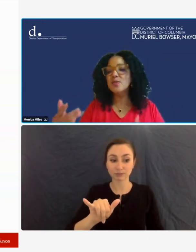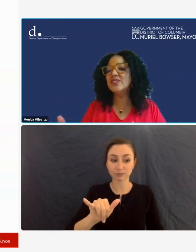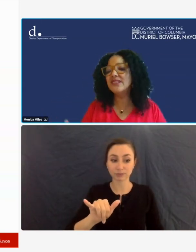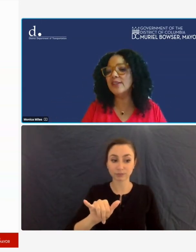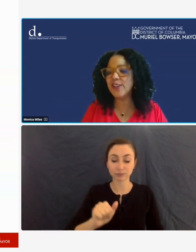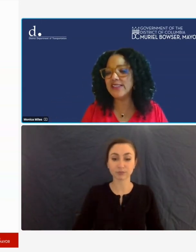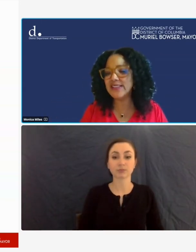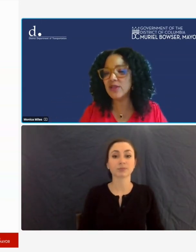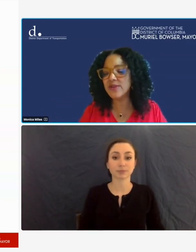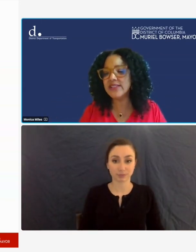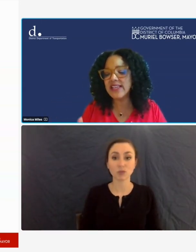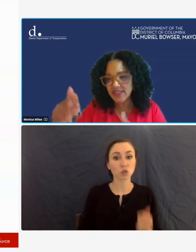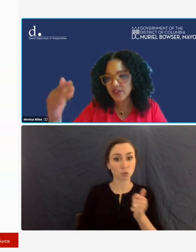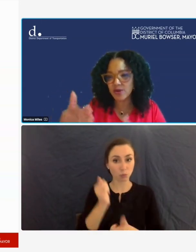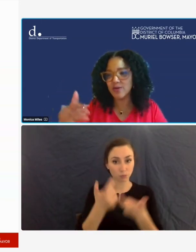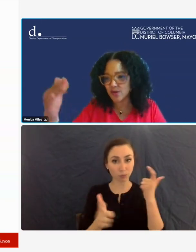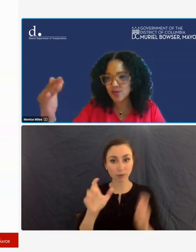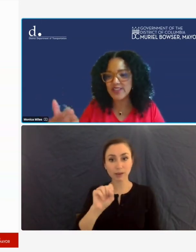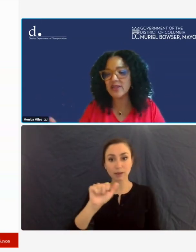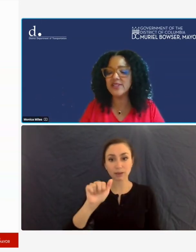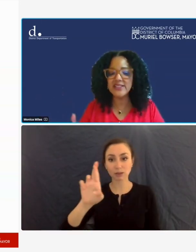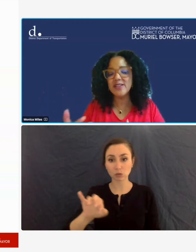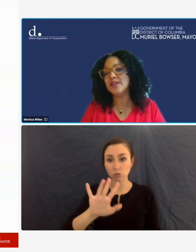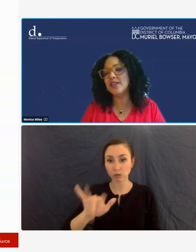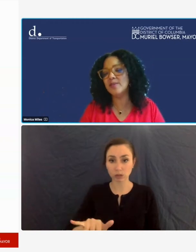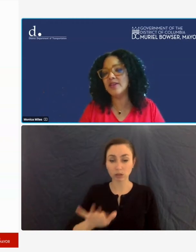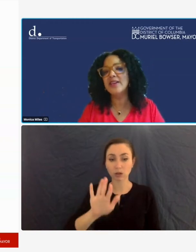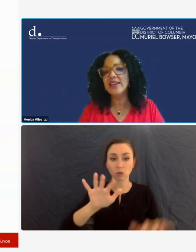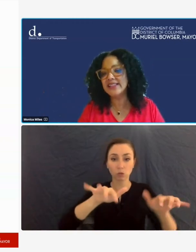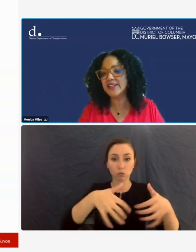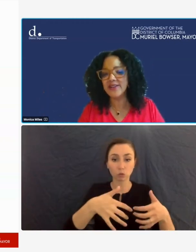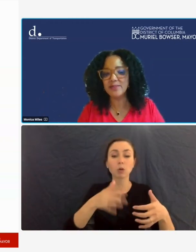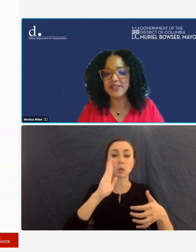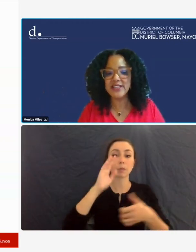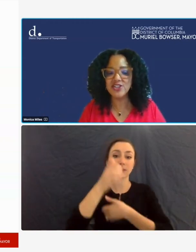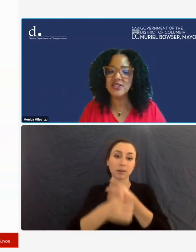significant salaries in your group of salaries is typically going to be executive compensation